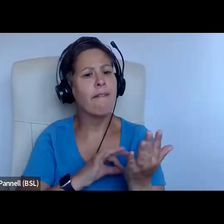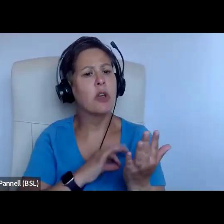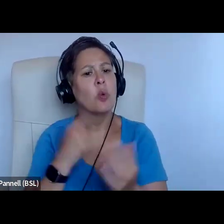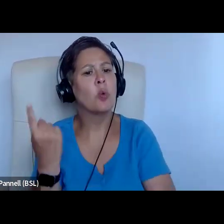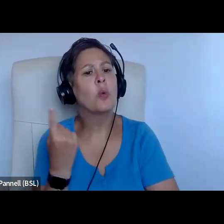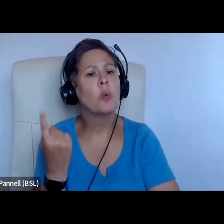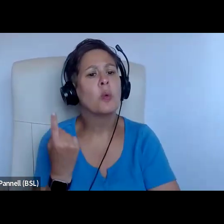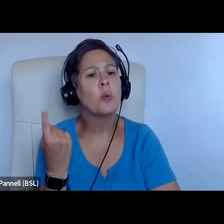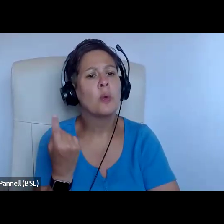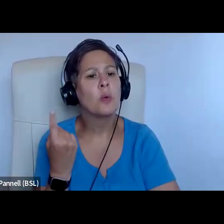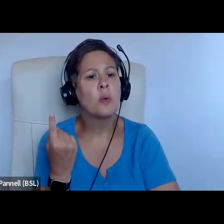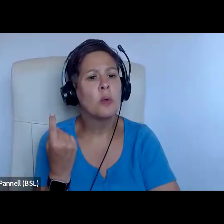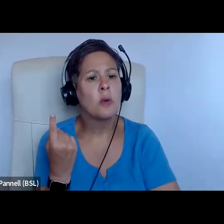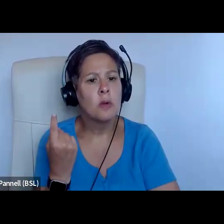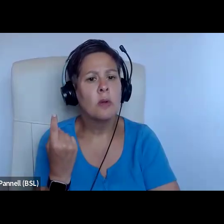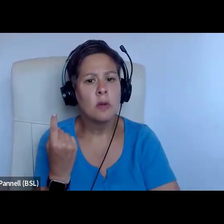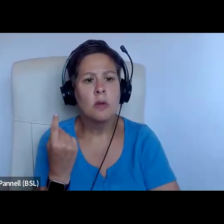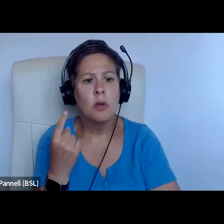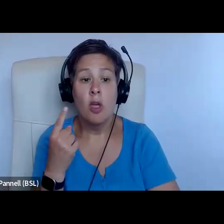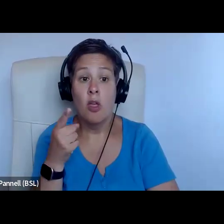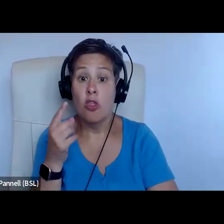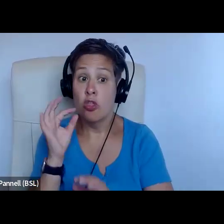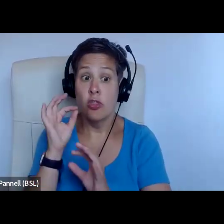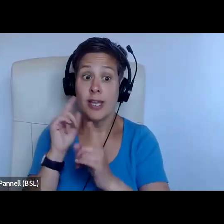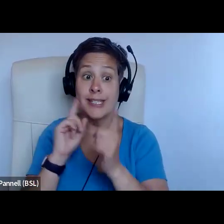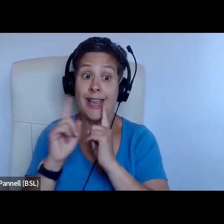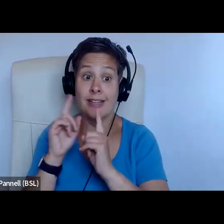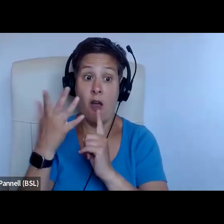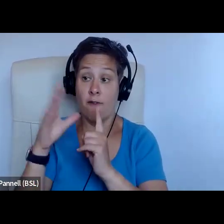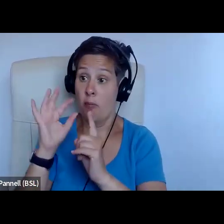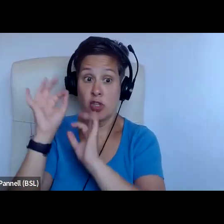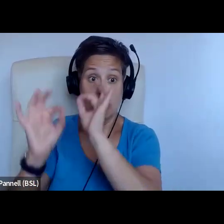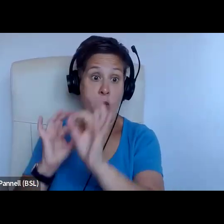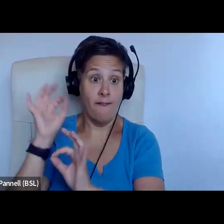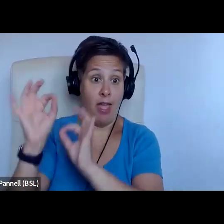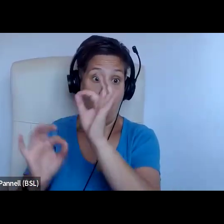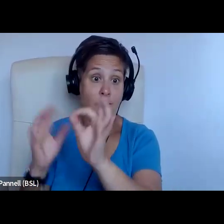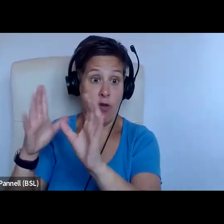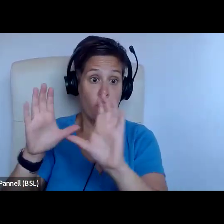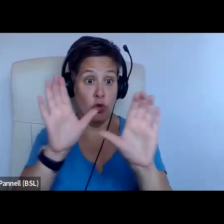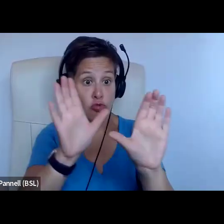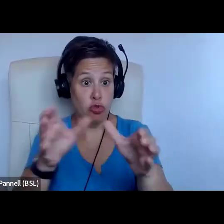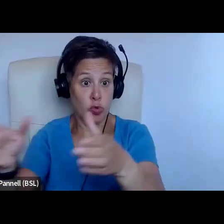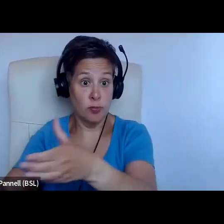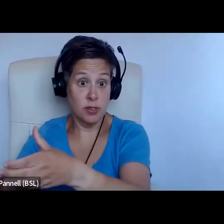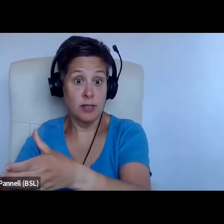didn't believe that the strategies were achievable, and seemingly the APP plan